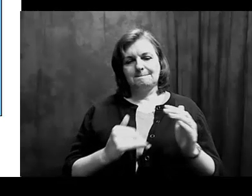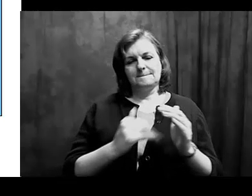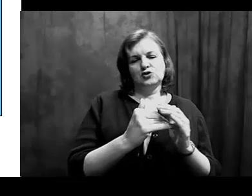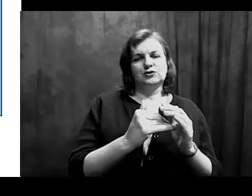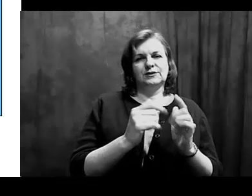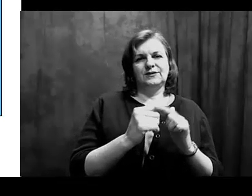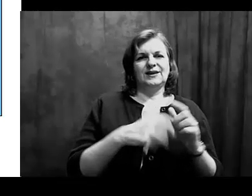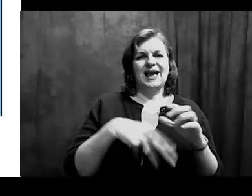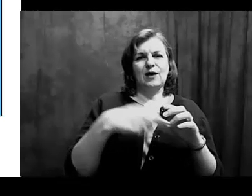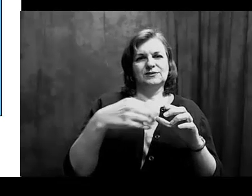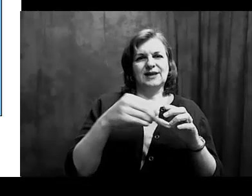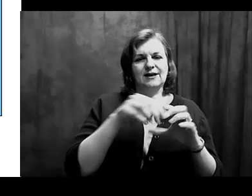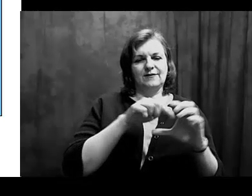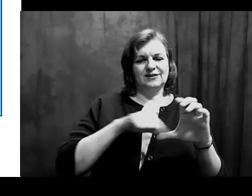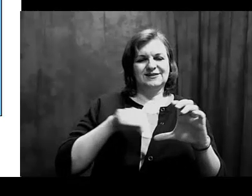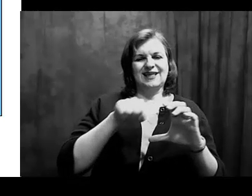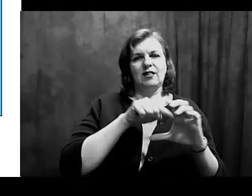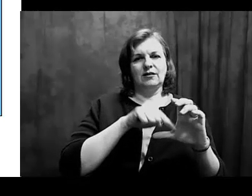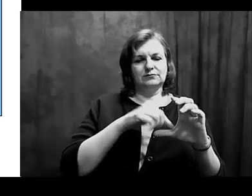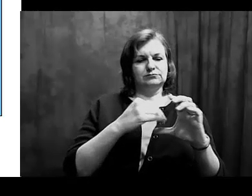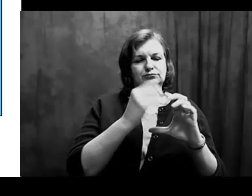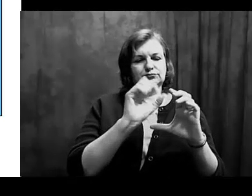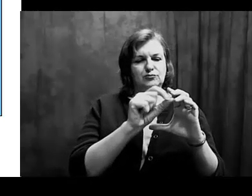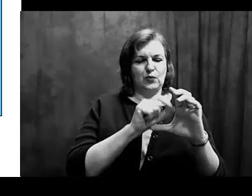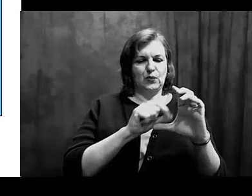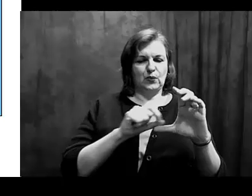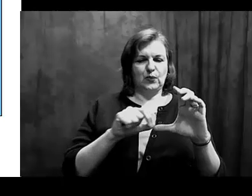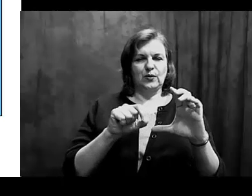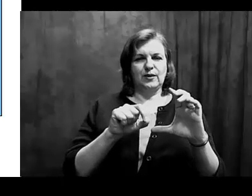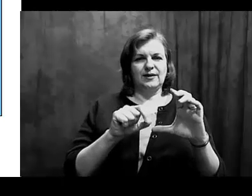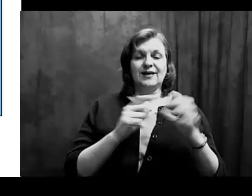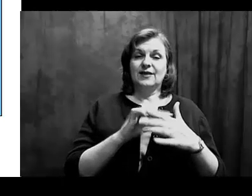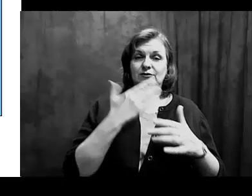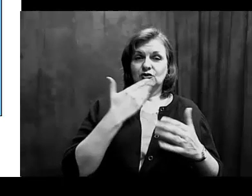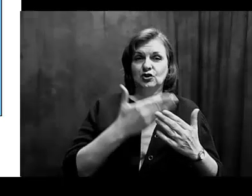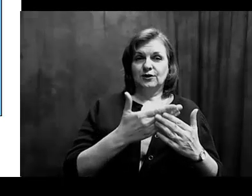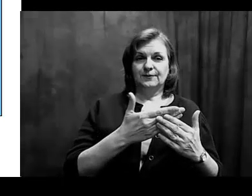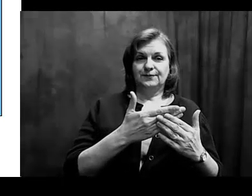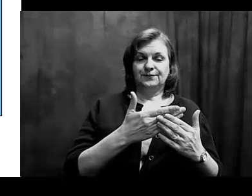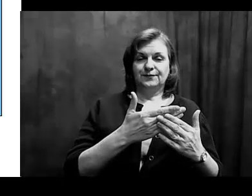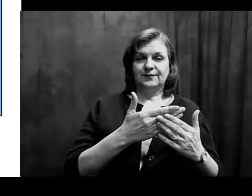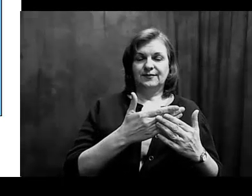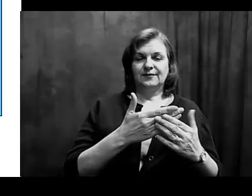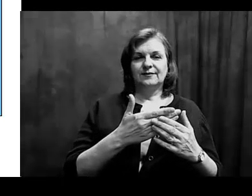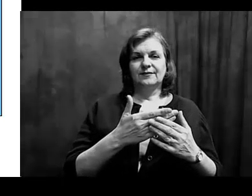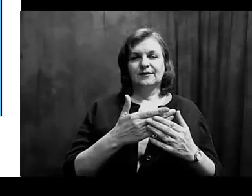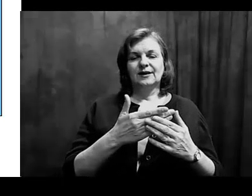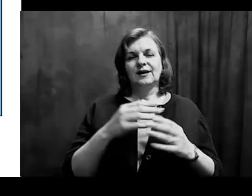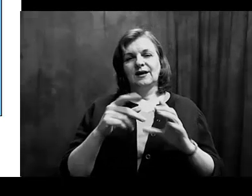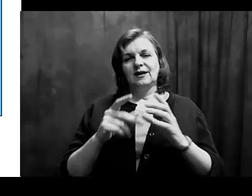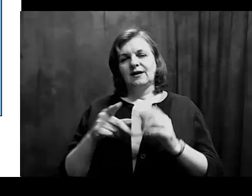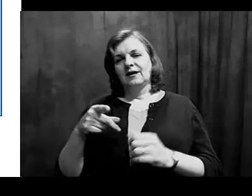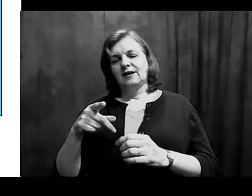what we call a turgid plant cell -- the plant cells actually prefer to be this way and that's gonna push the chloroplasts to the outside